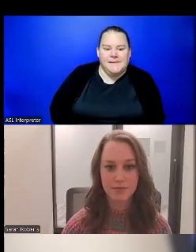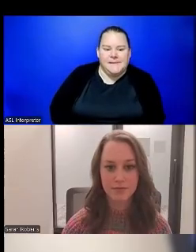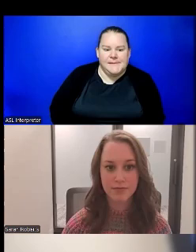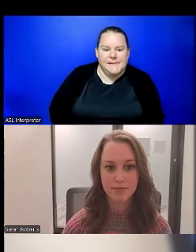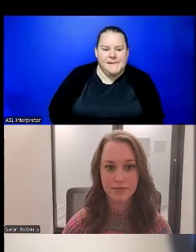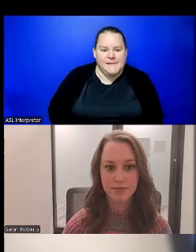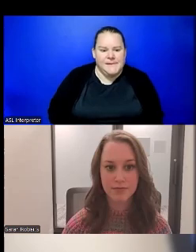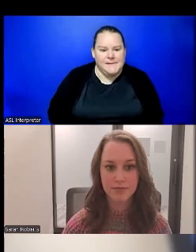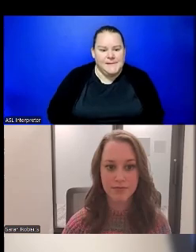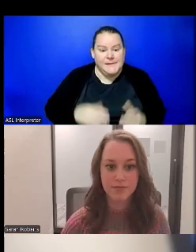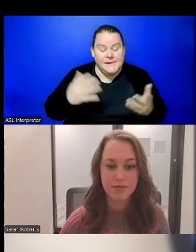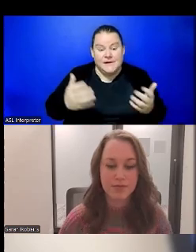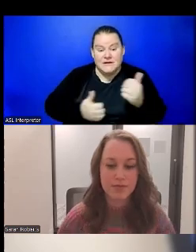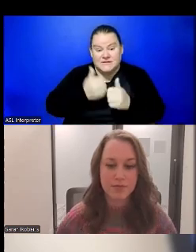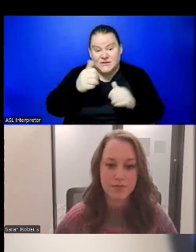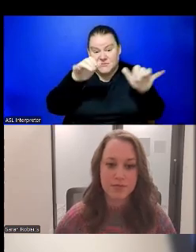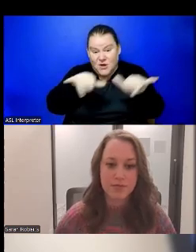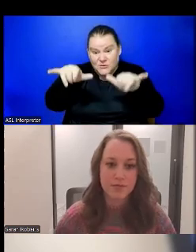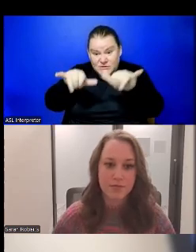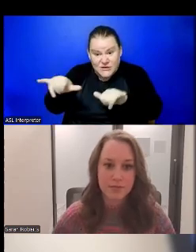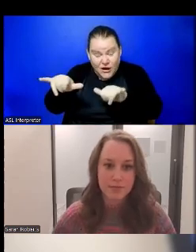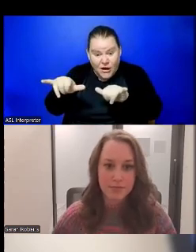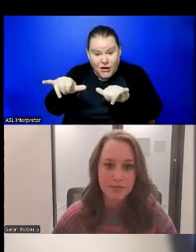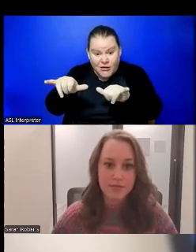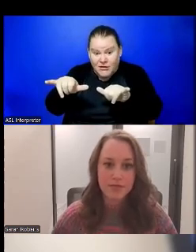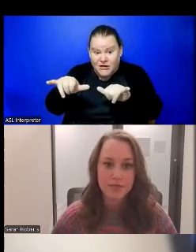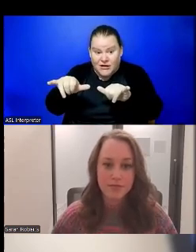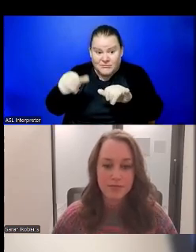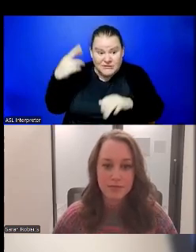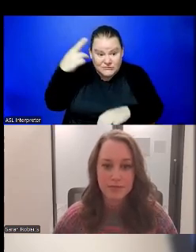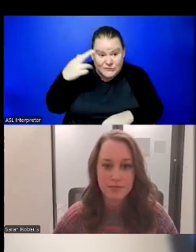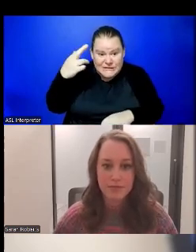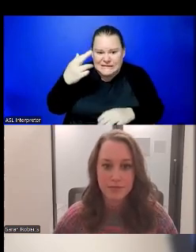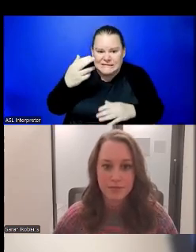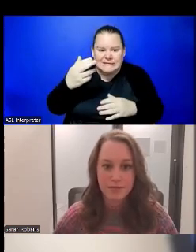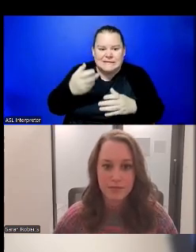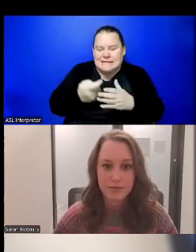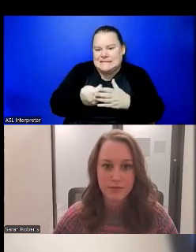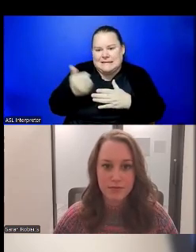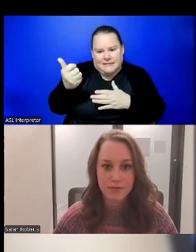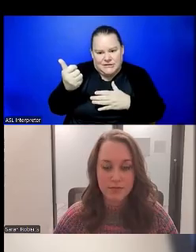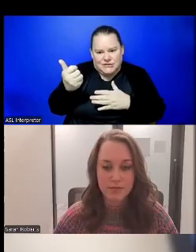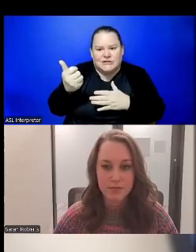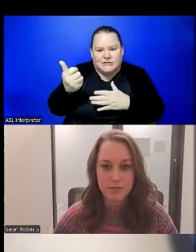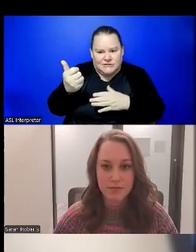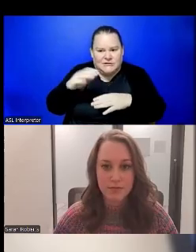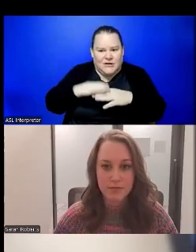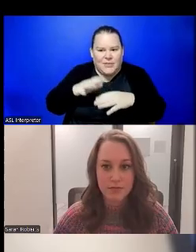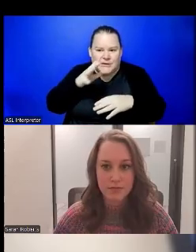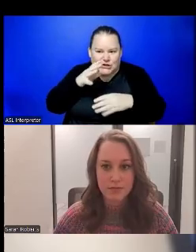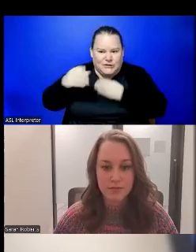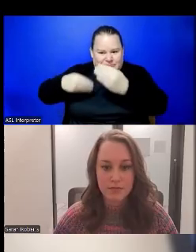So the most common cause is deletion of this region on the paternally inherited chromosome 15. This results in only one